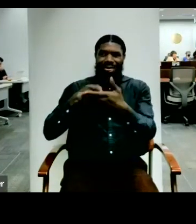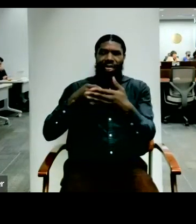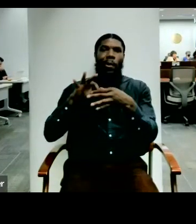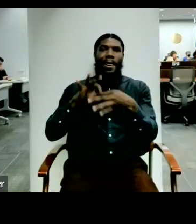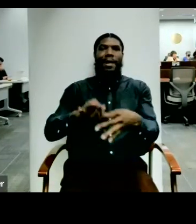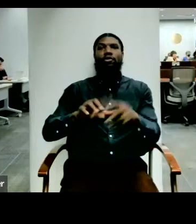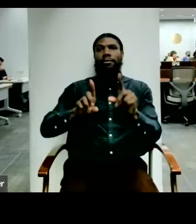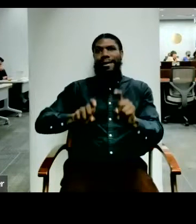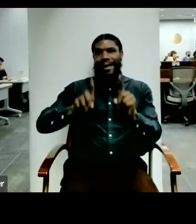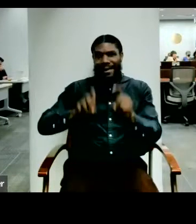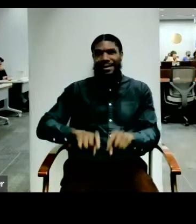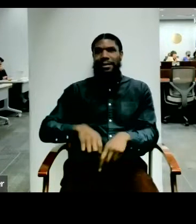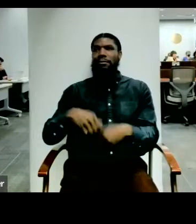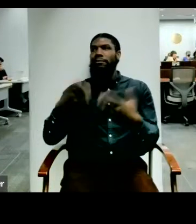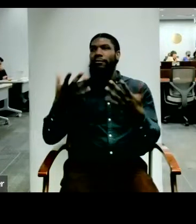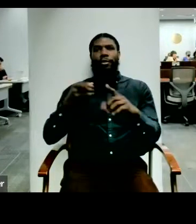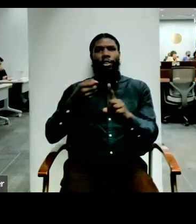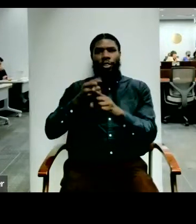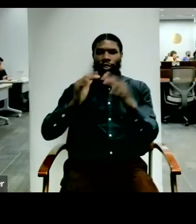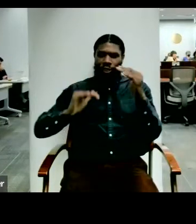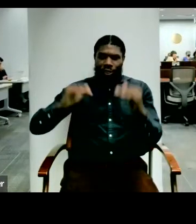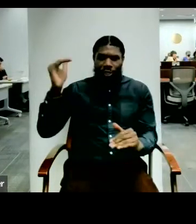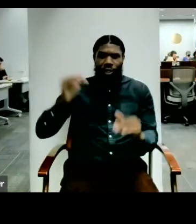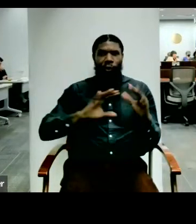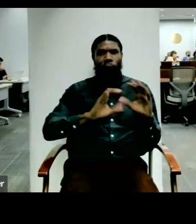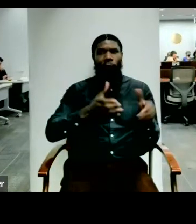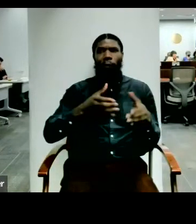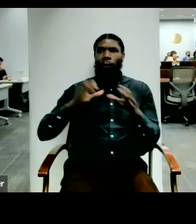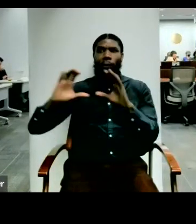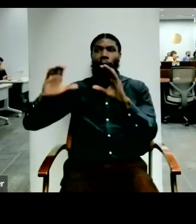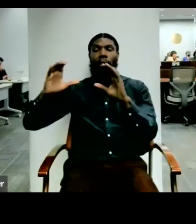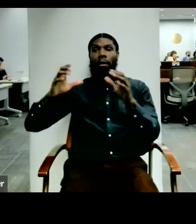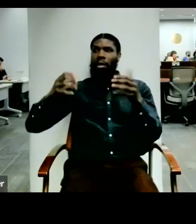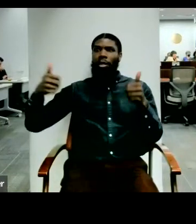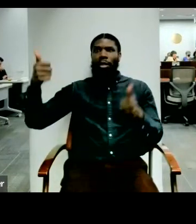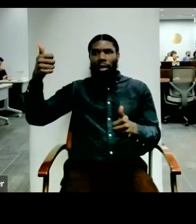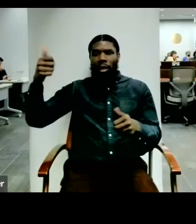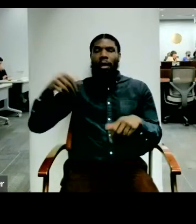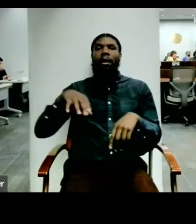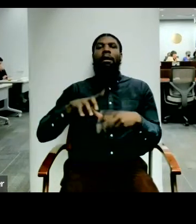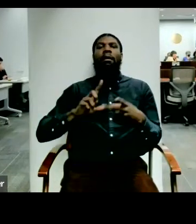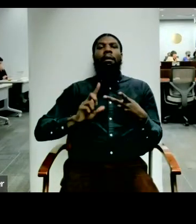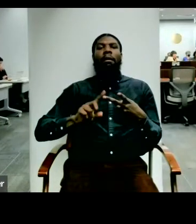disparity impact, um claims based on testing.